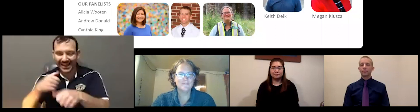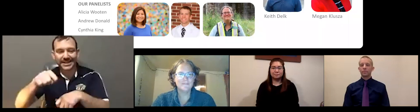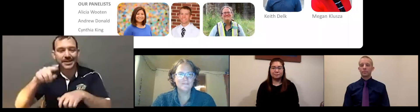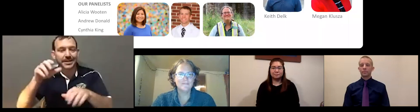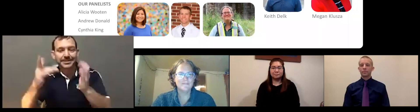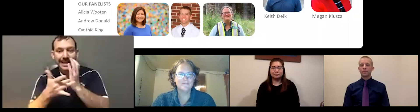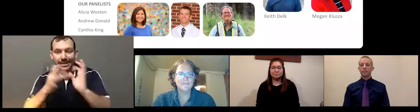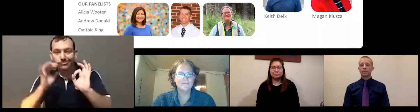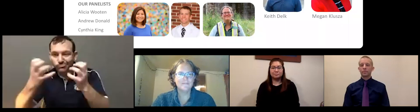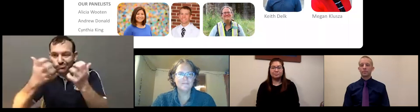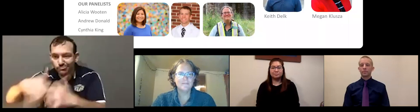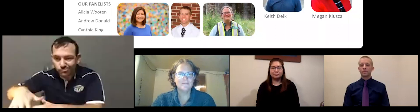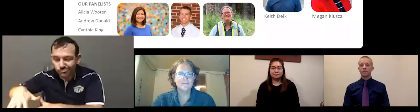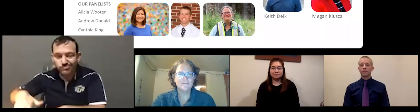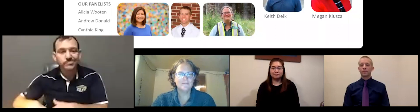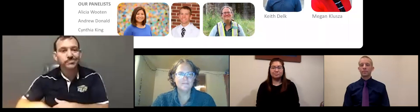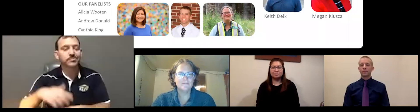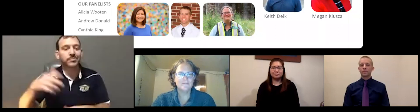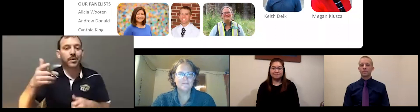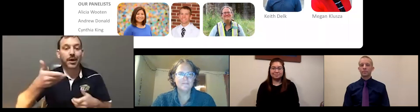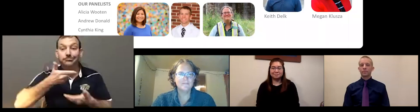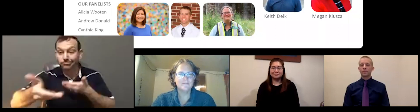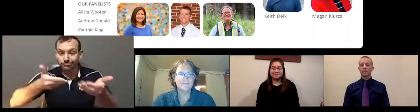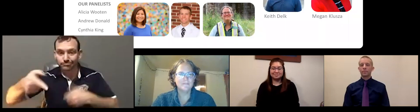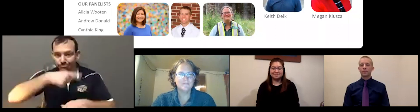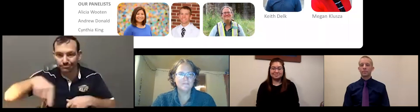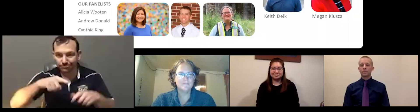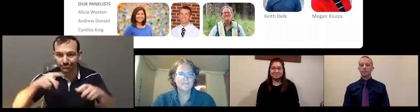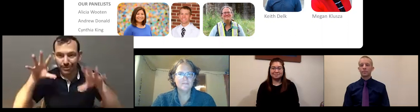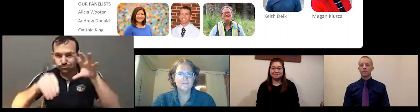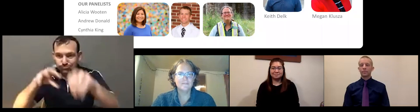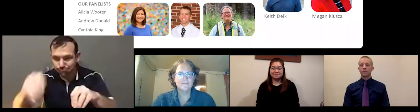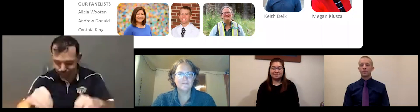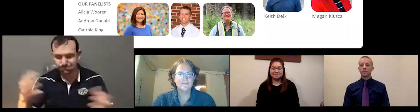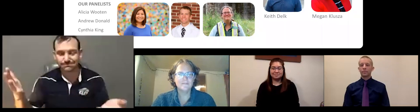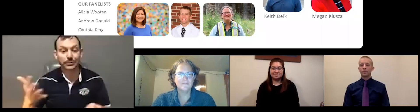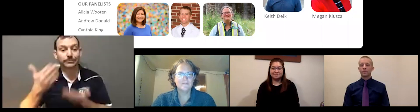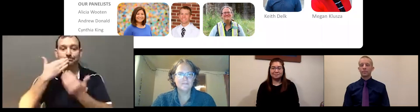They're working behind the scenes, today, to make sure that everything works out, with the technology we're using for this webinar.